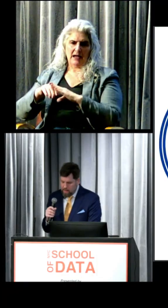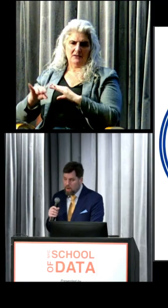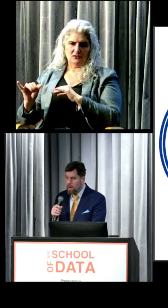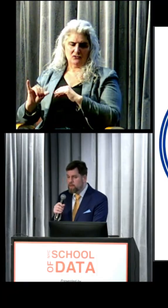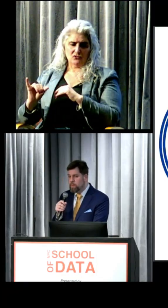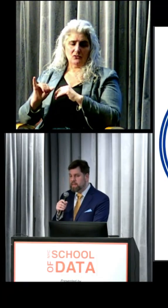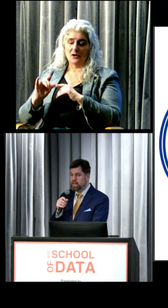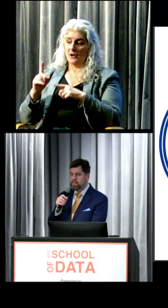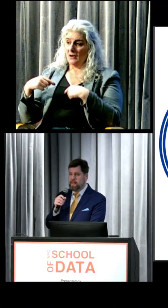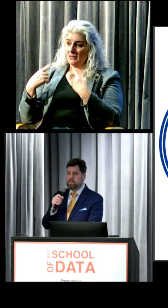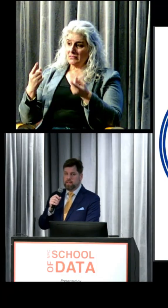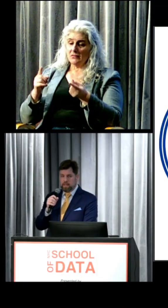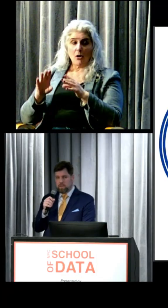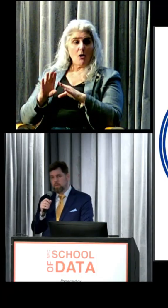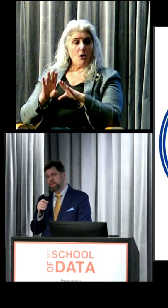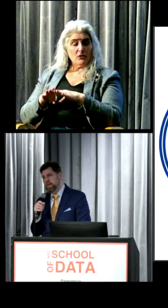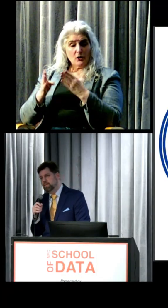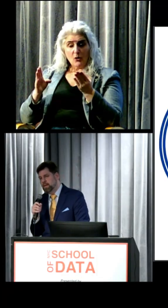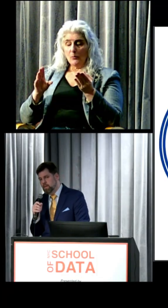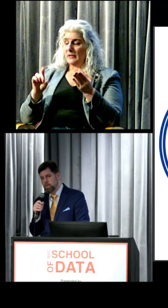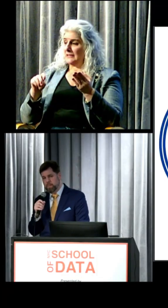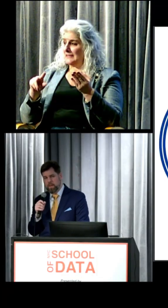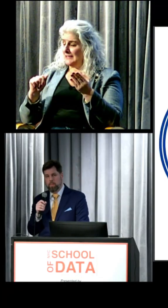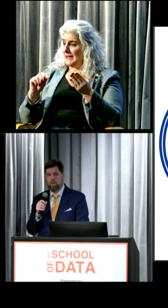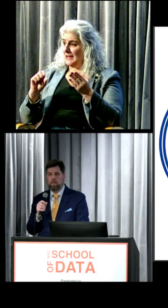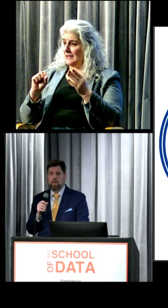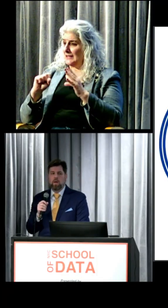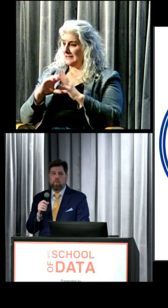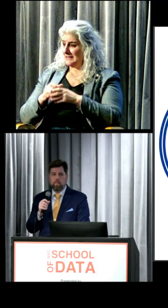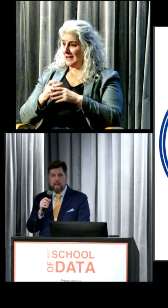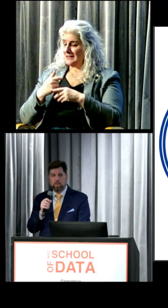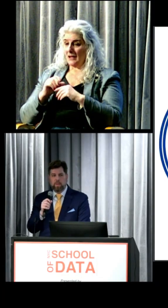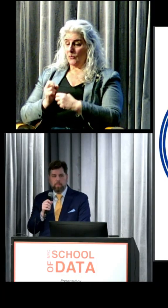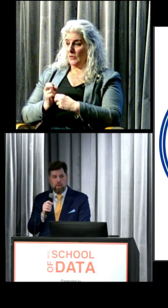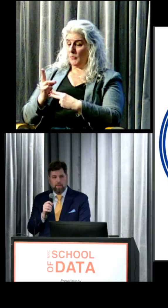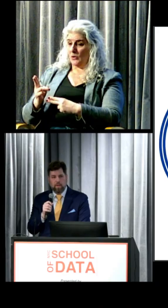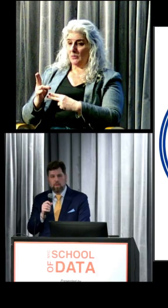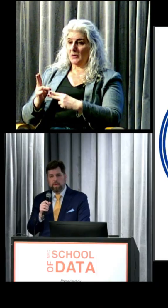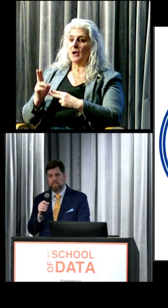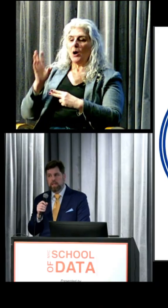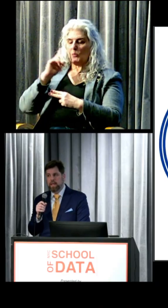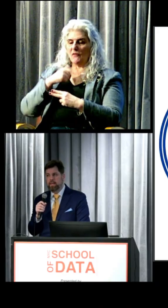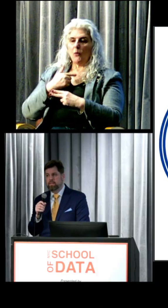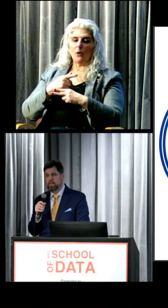It was really important from the NYSCI team that this did not feel like boring, it did not feel